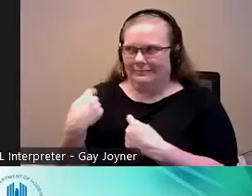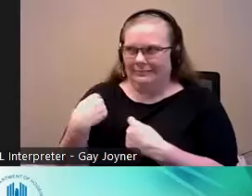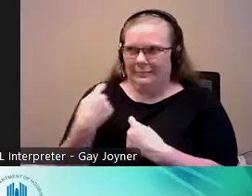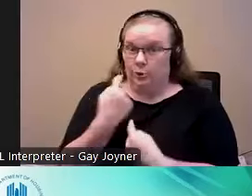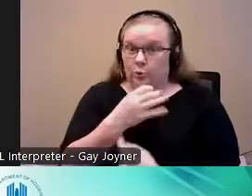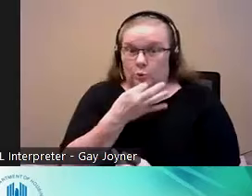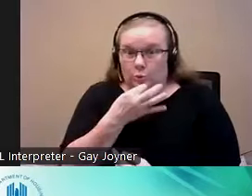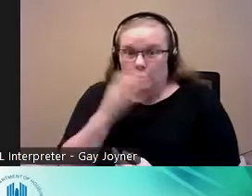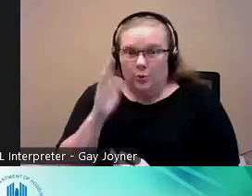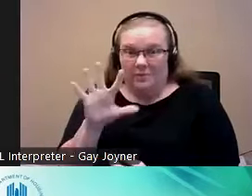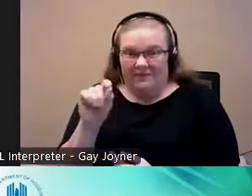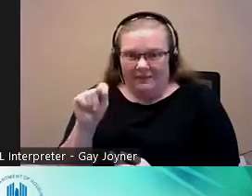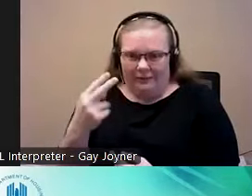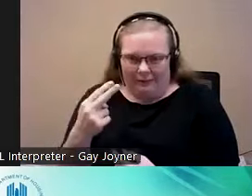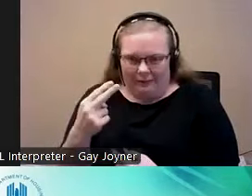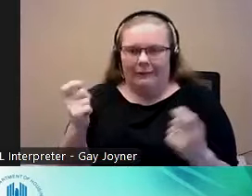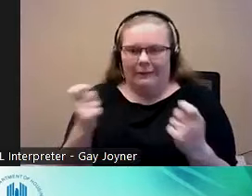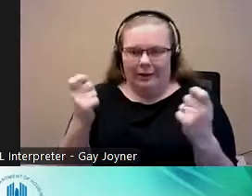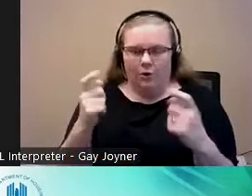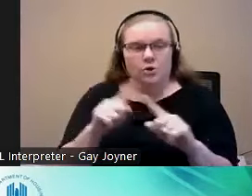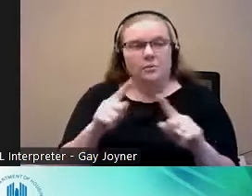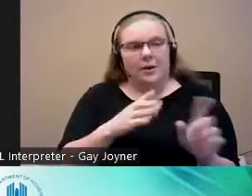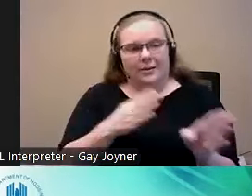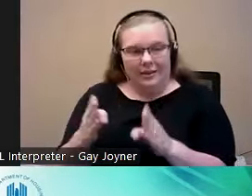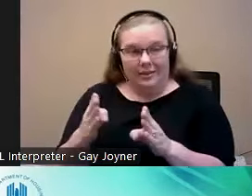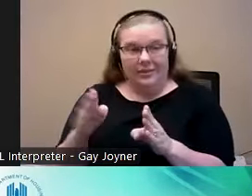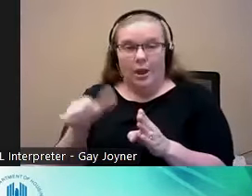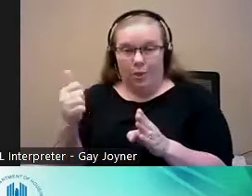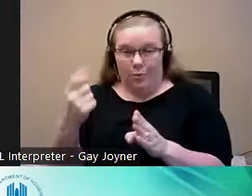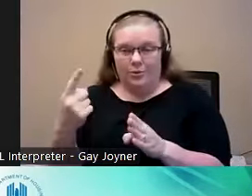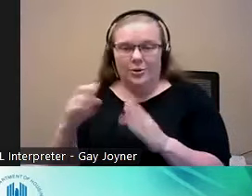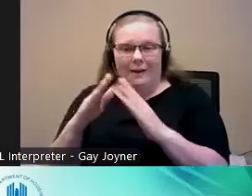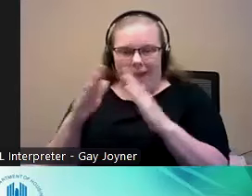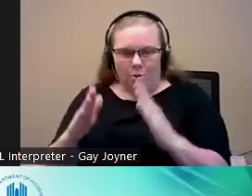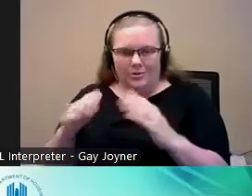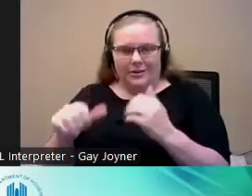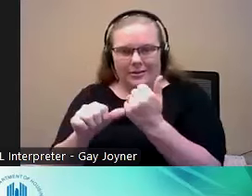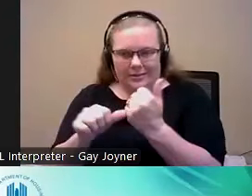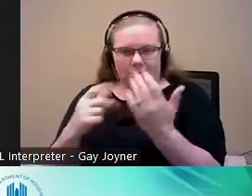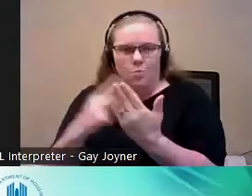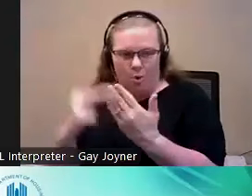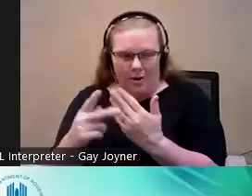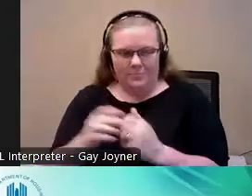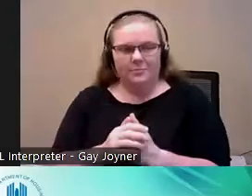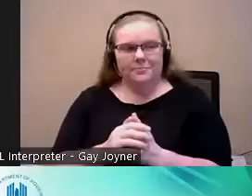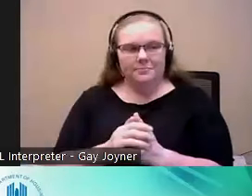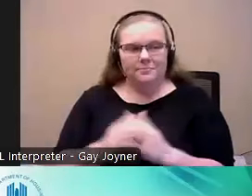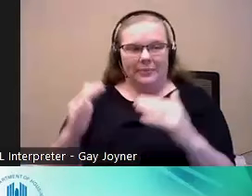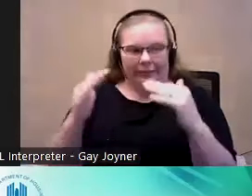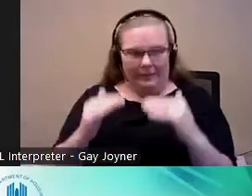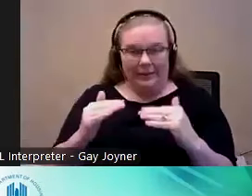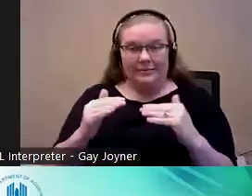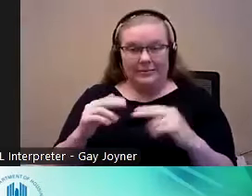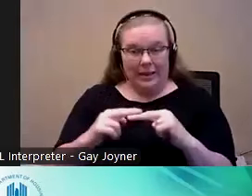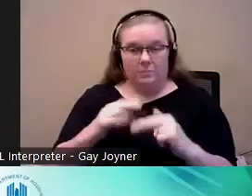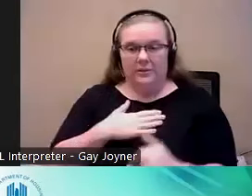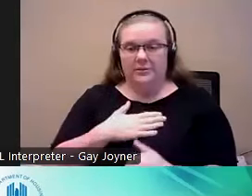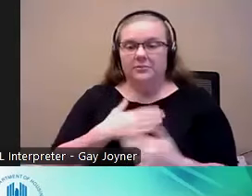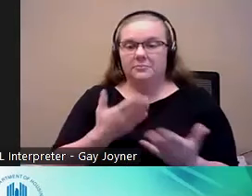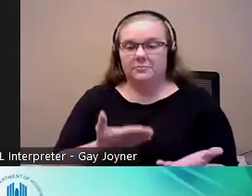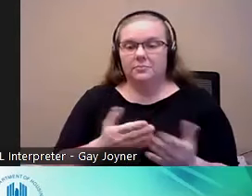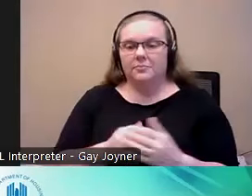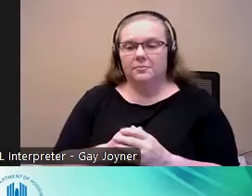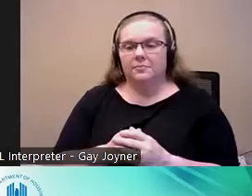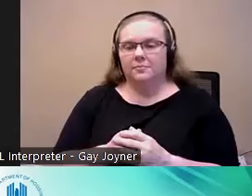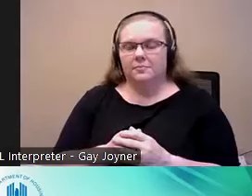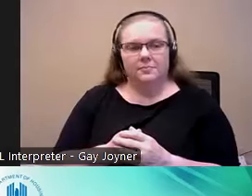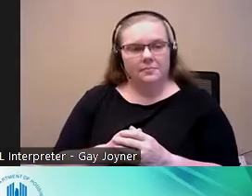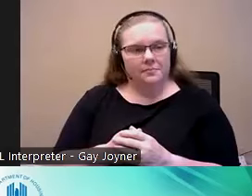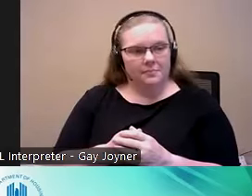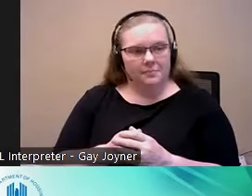Those programs on the right are other housing assistance programs. Next slide. And so,